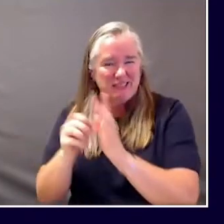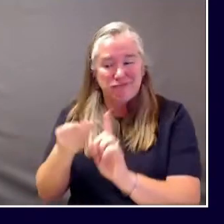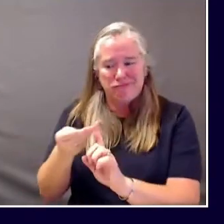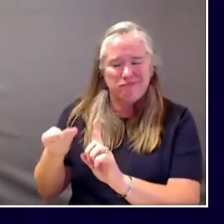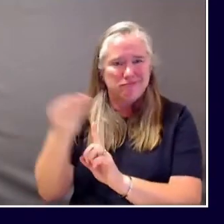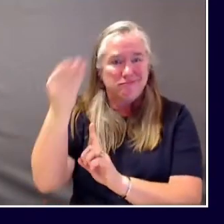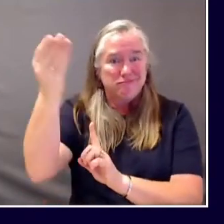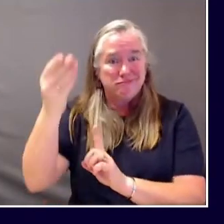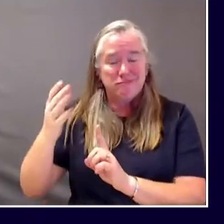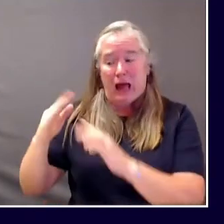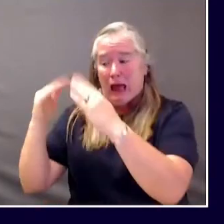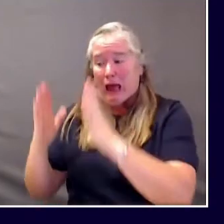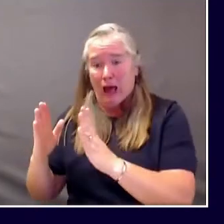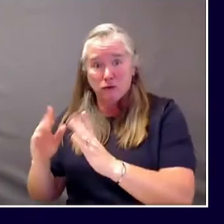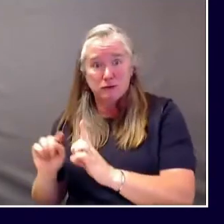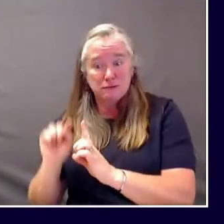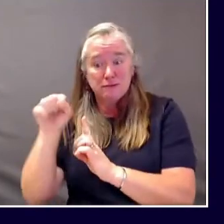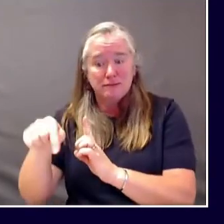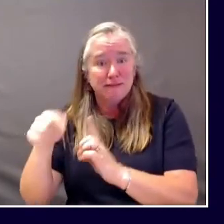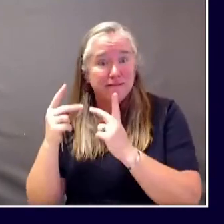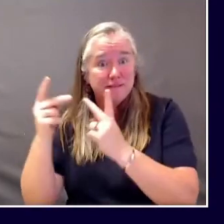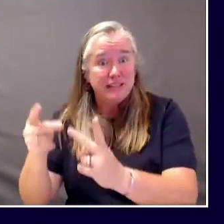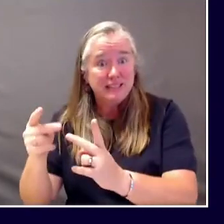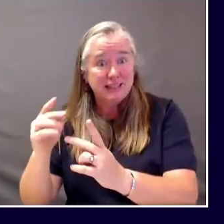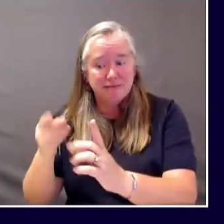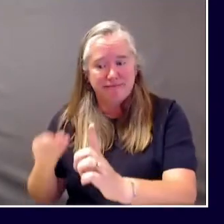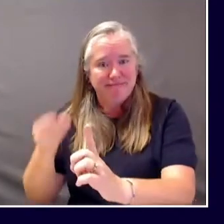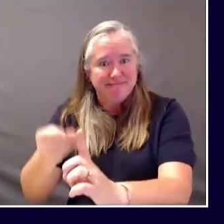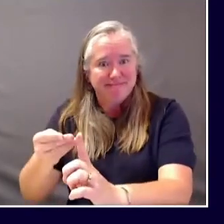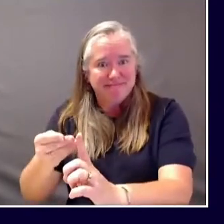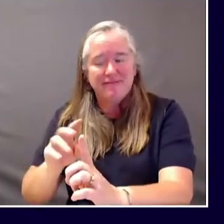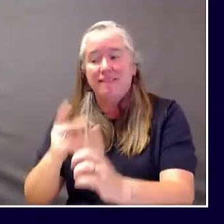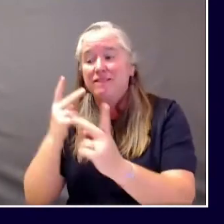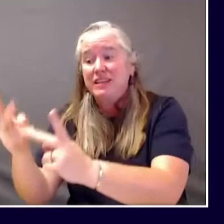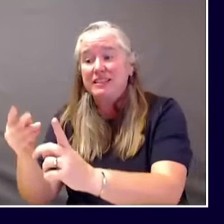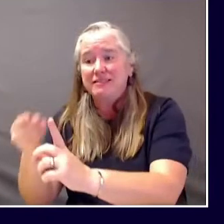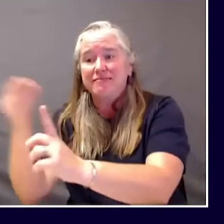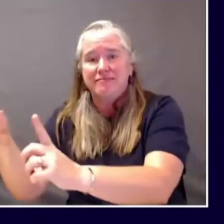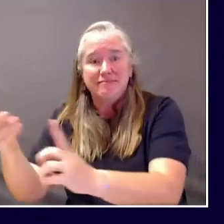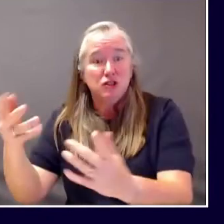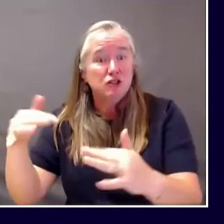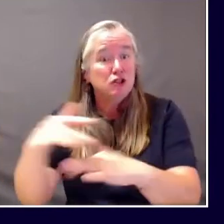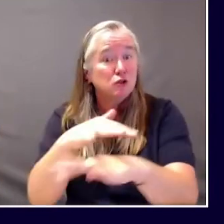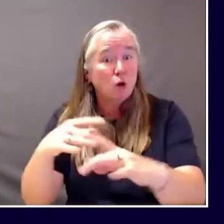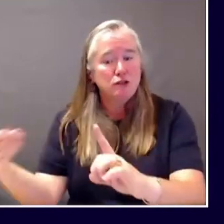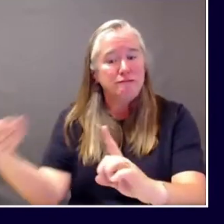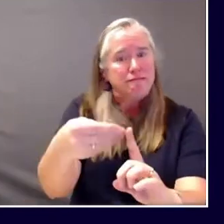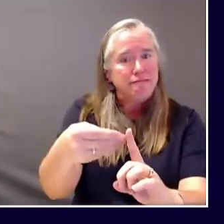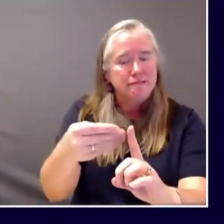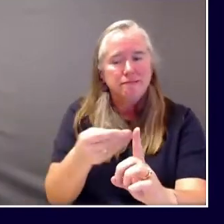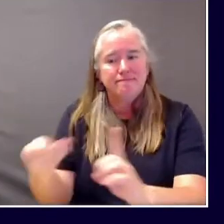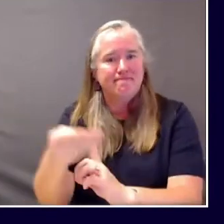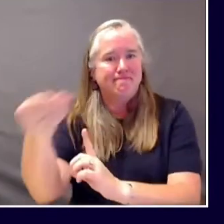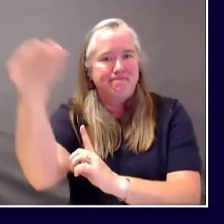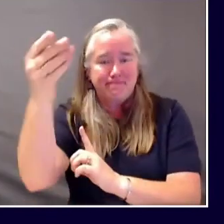home to home